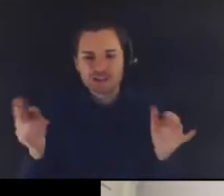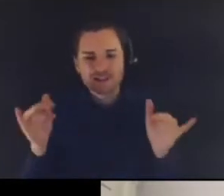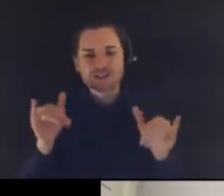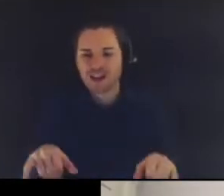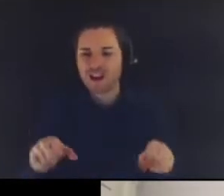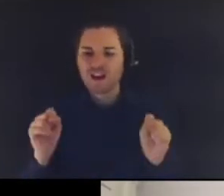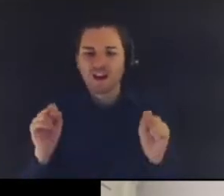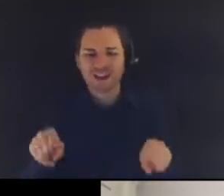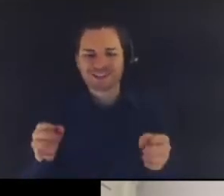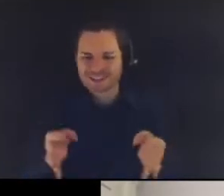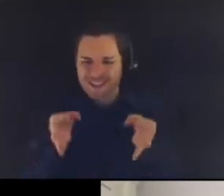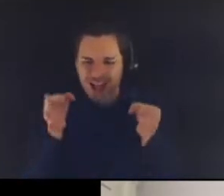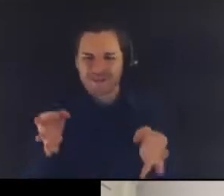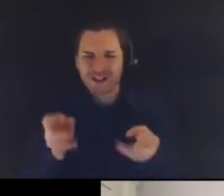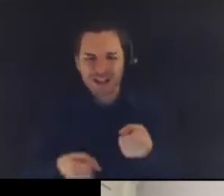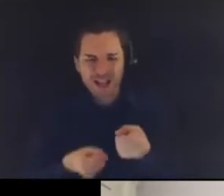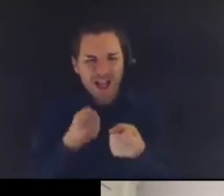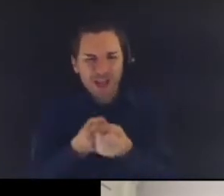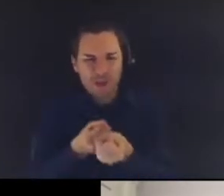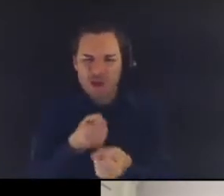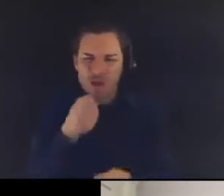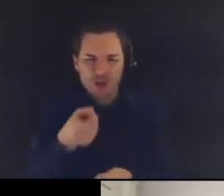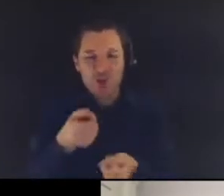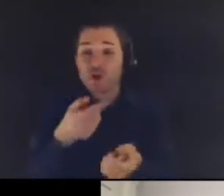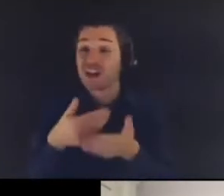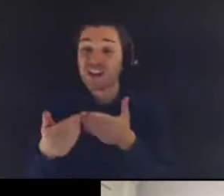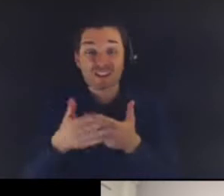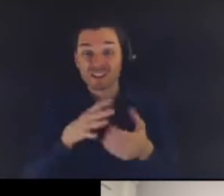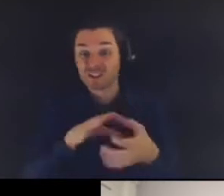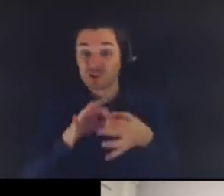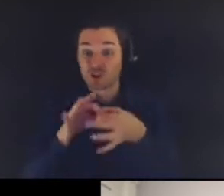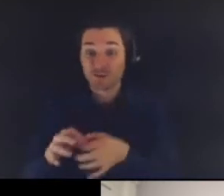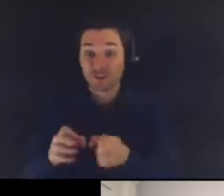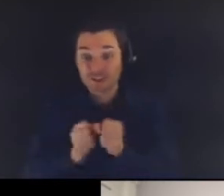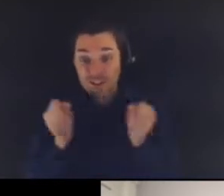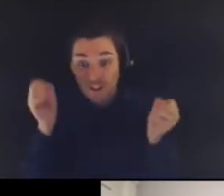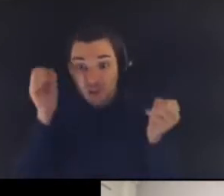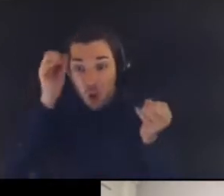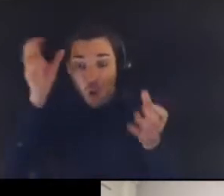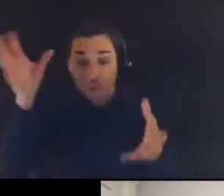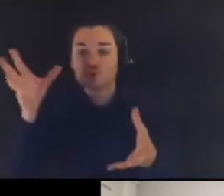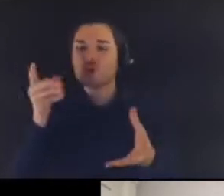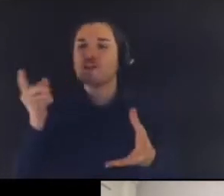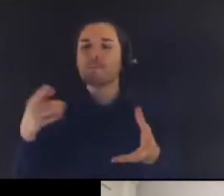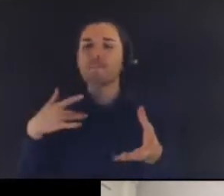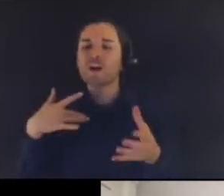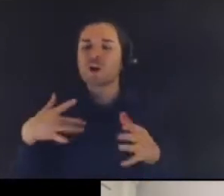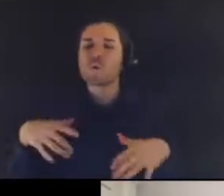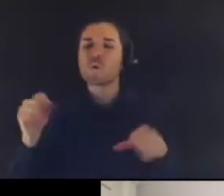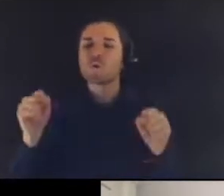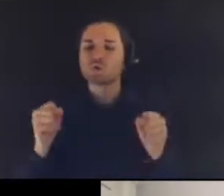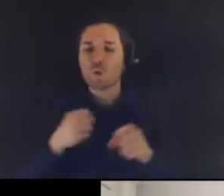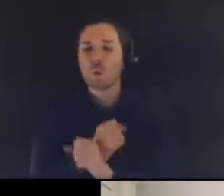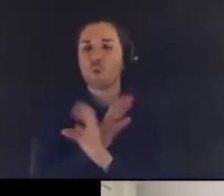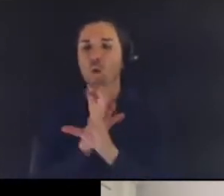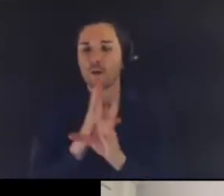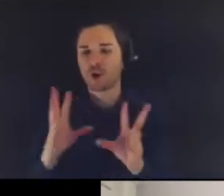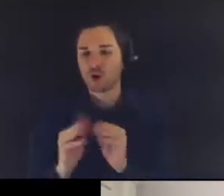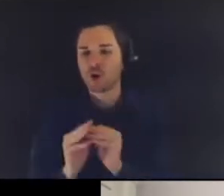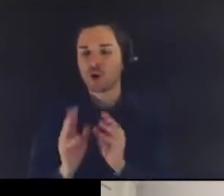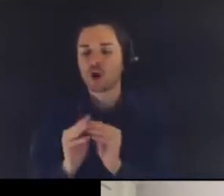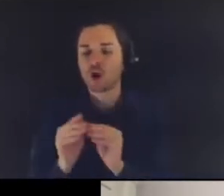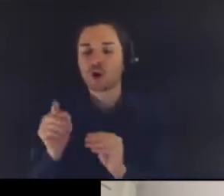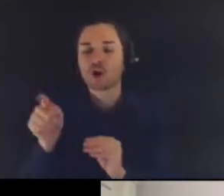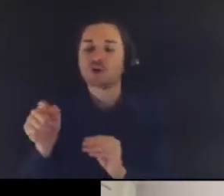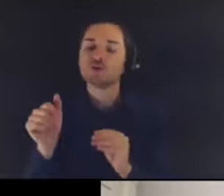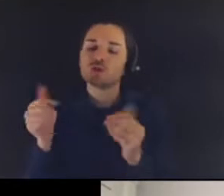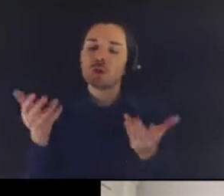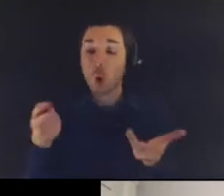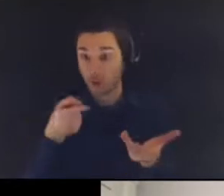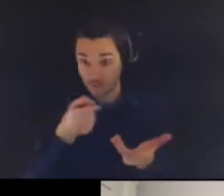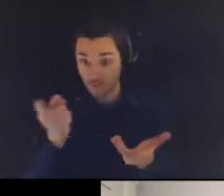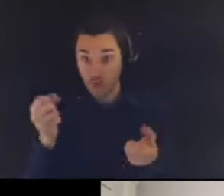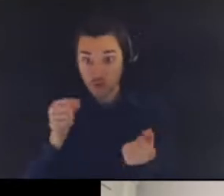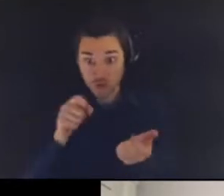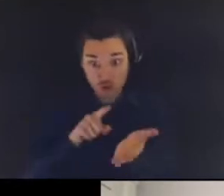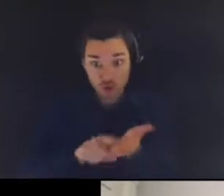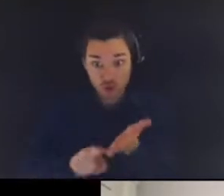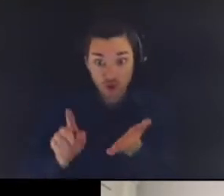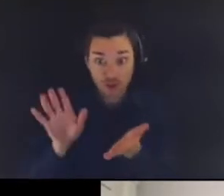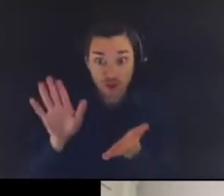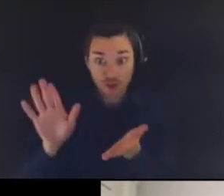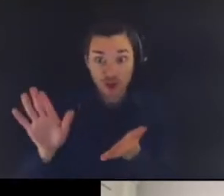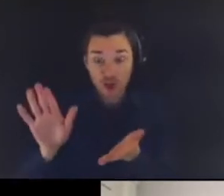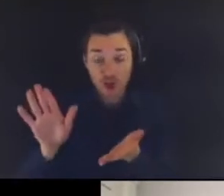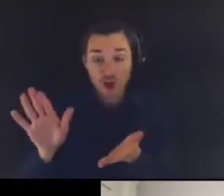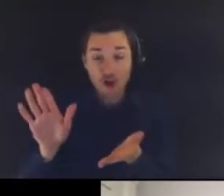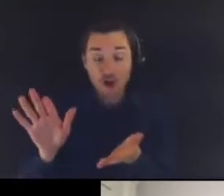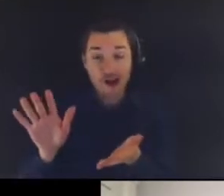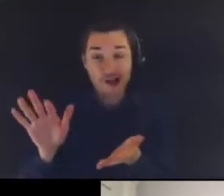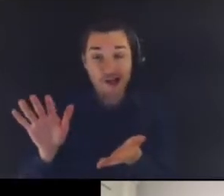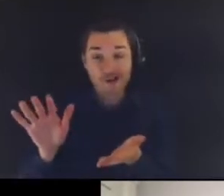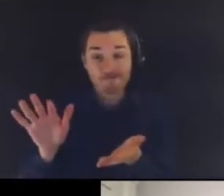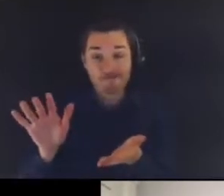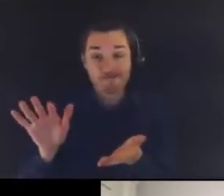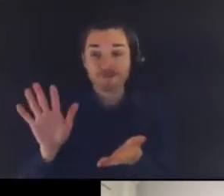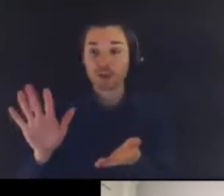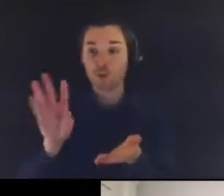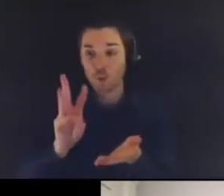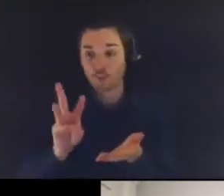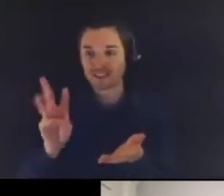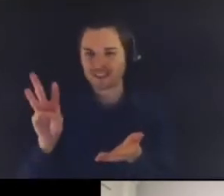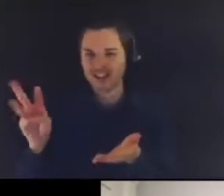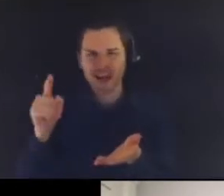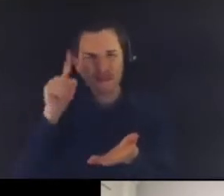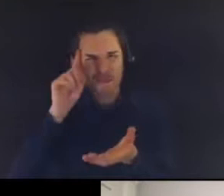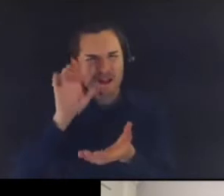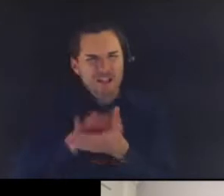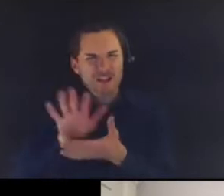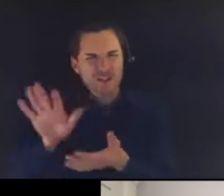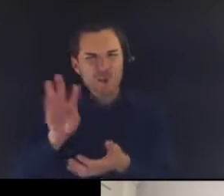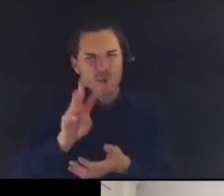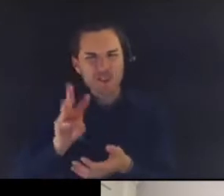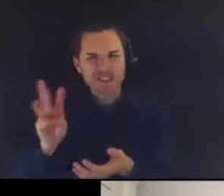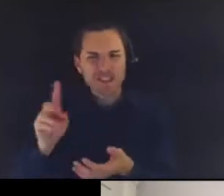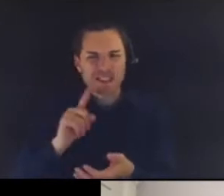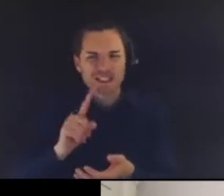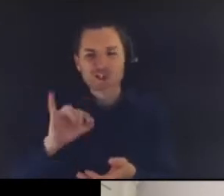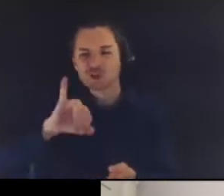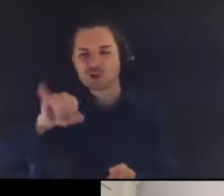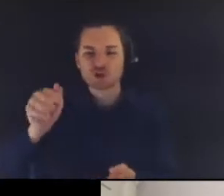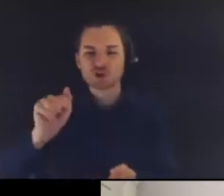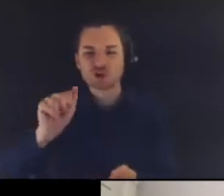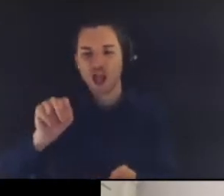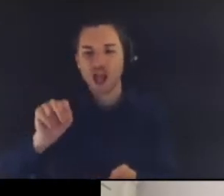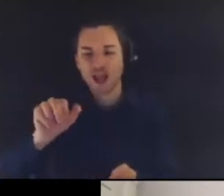help you in terms of disclosure and all that. They host webinars.